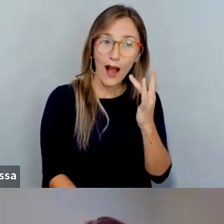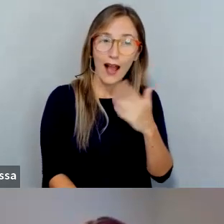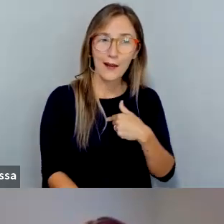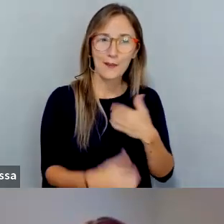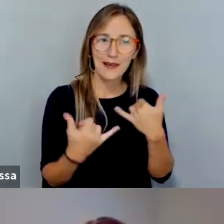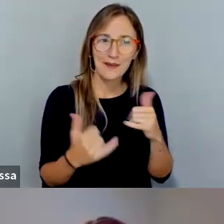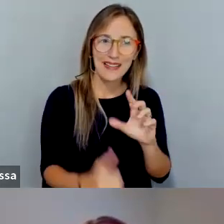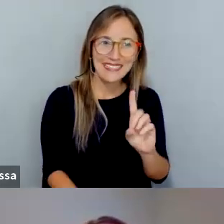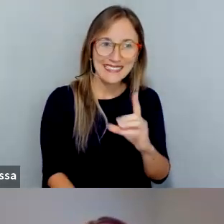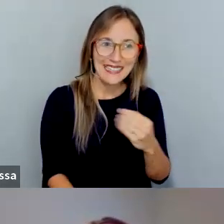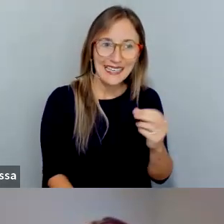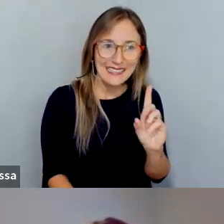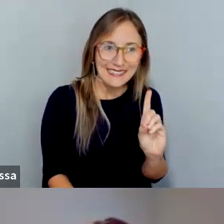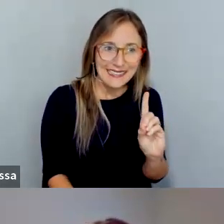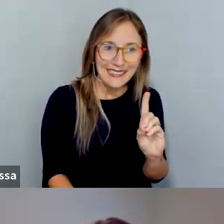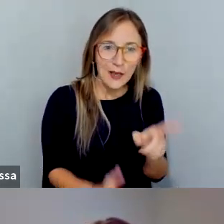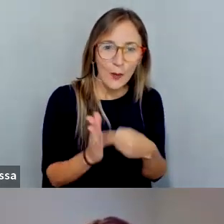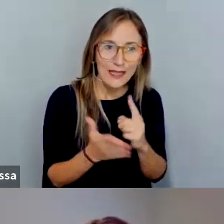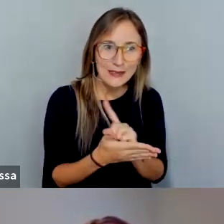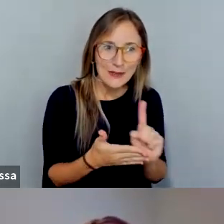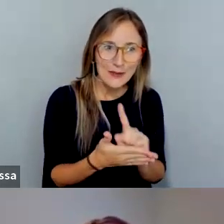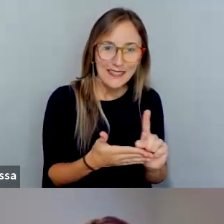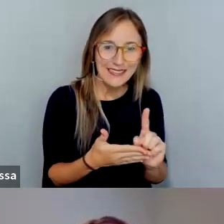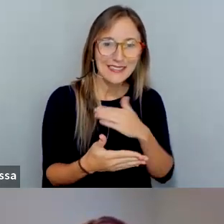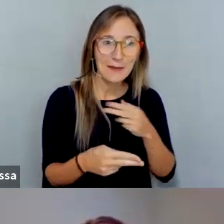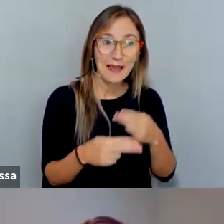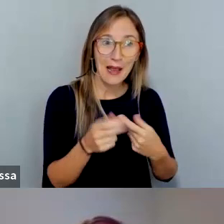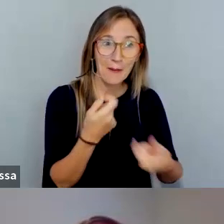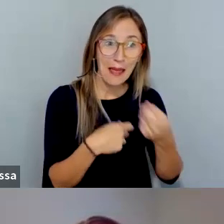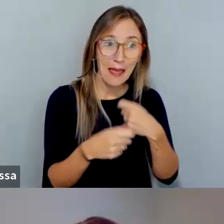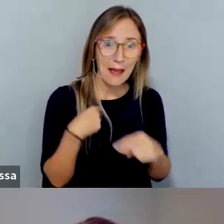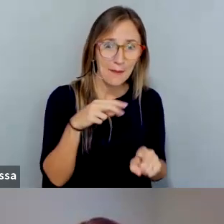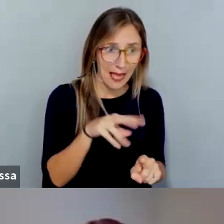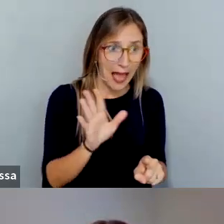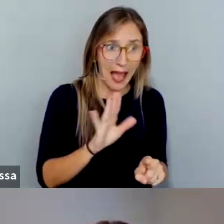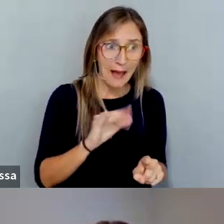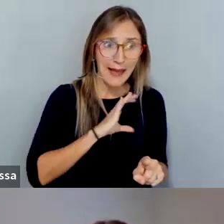: My name is lavender and I use she/her pronouns. I occasionally go by